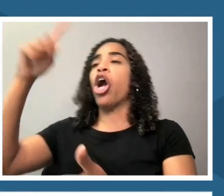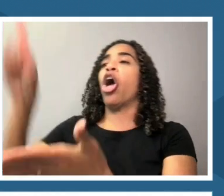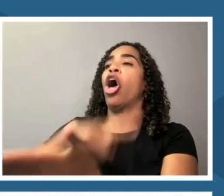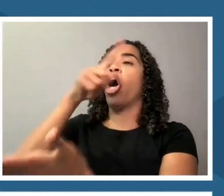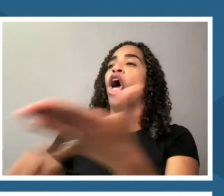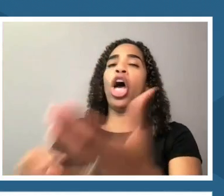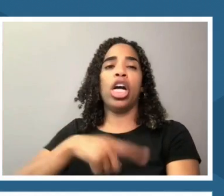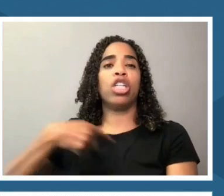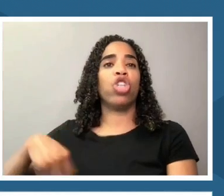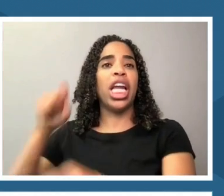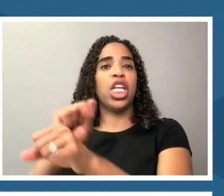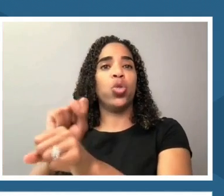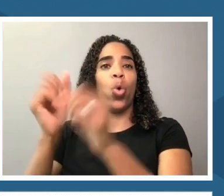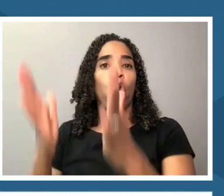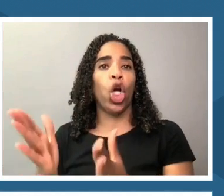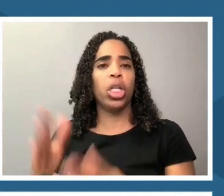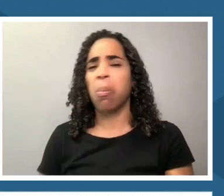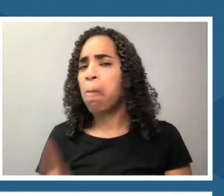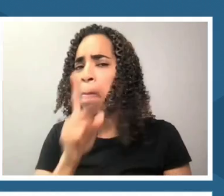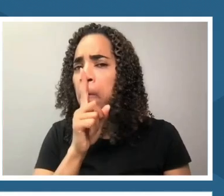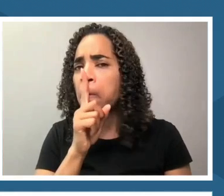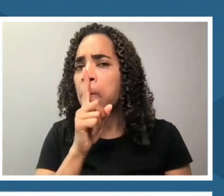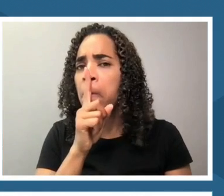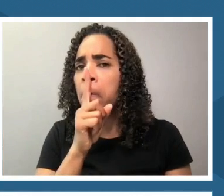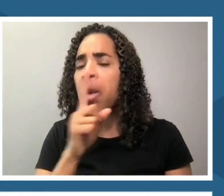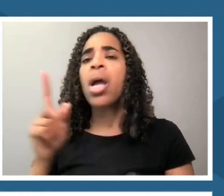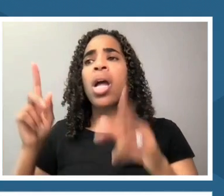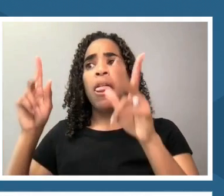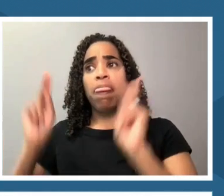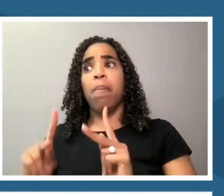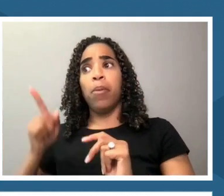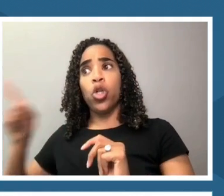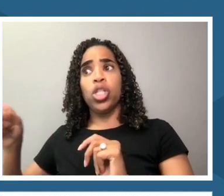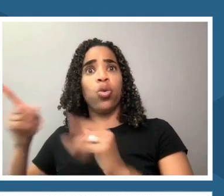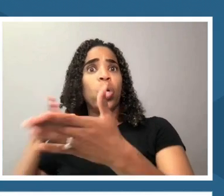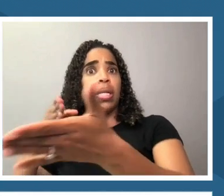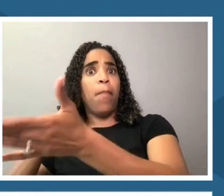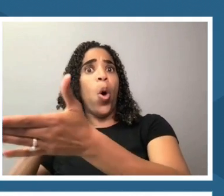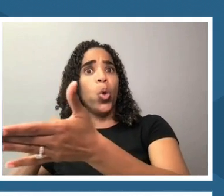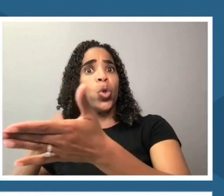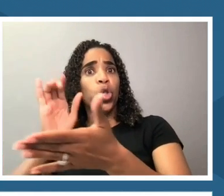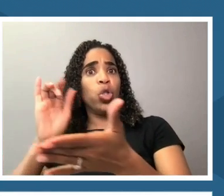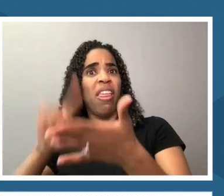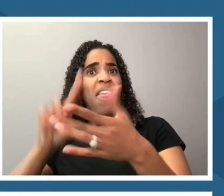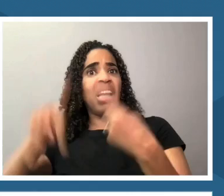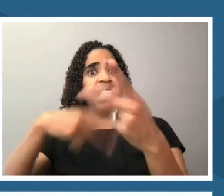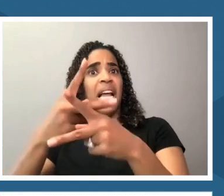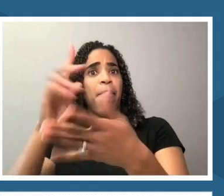but hart who was opposed to anti-training sentiments actually wrote